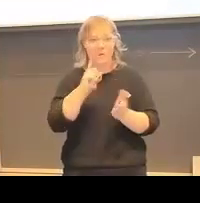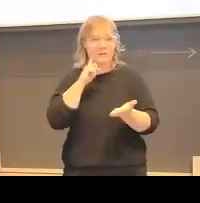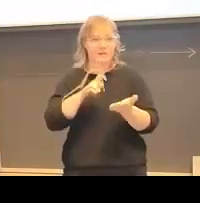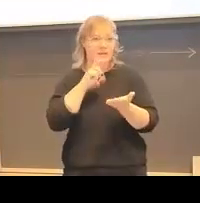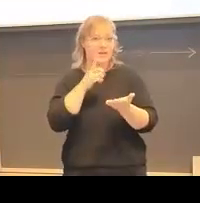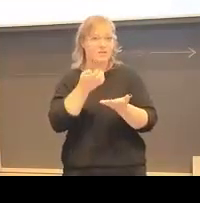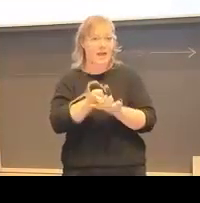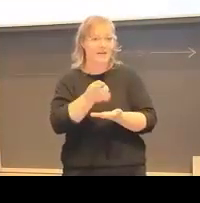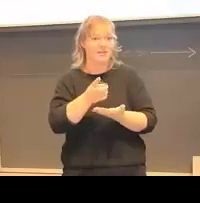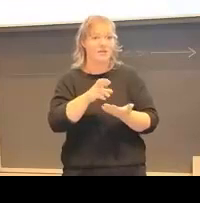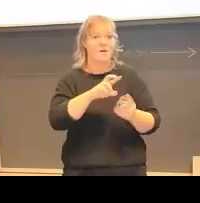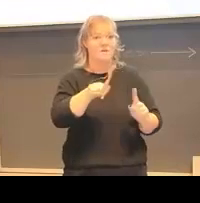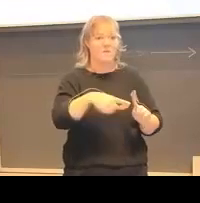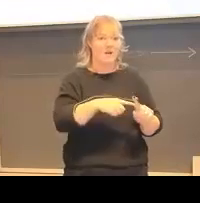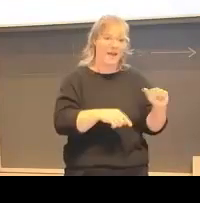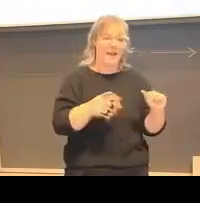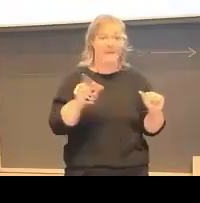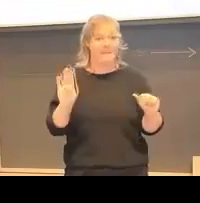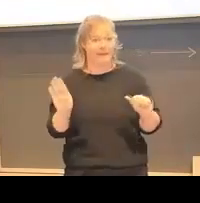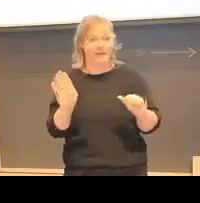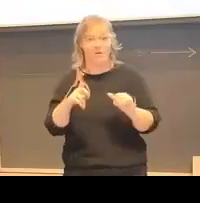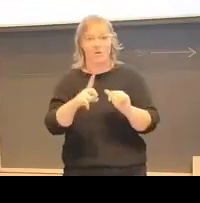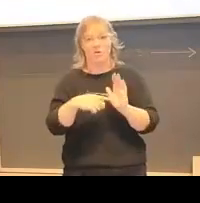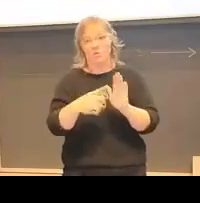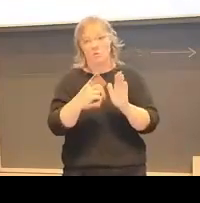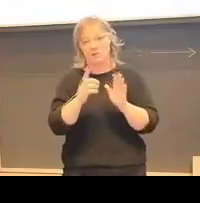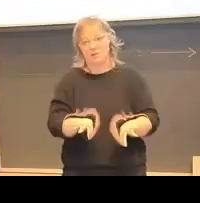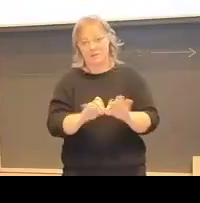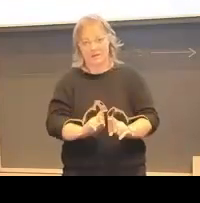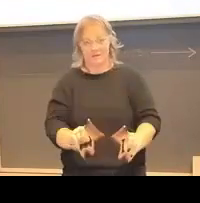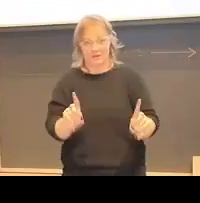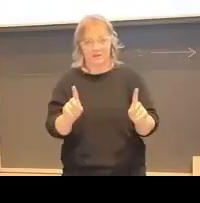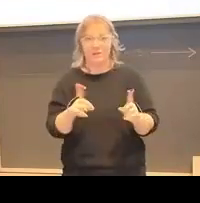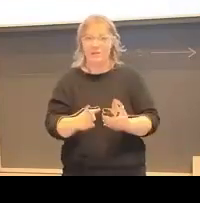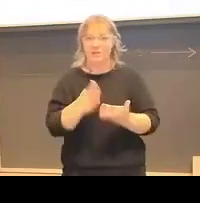A or B within the cycle showing significant differences suggesting that peer delivery in